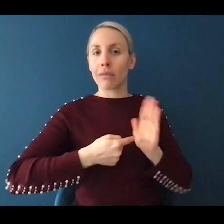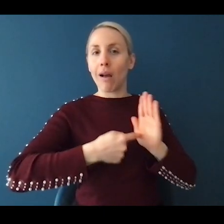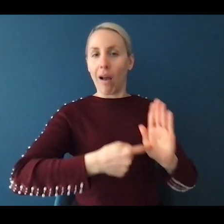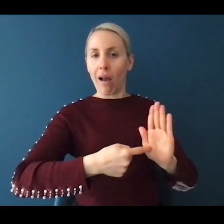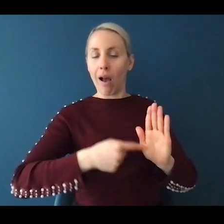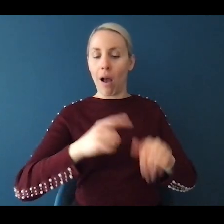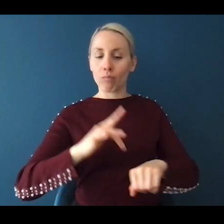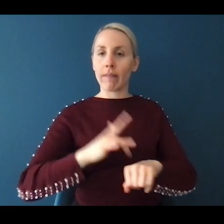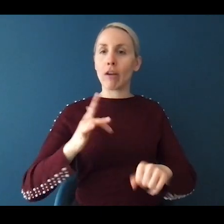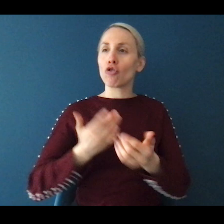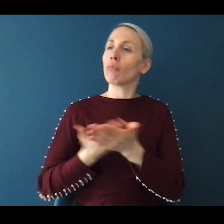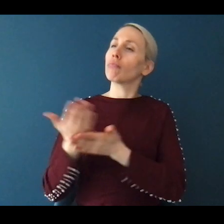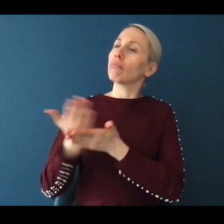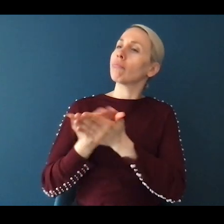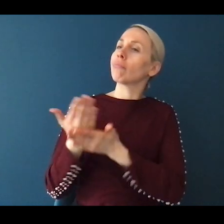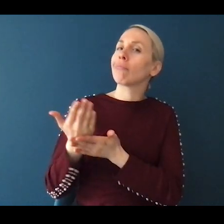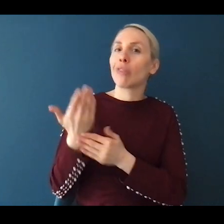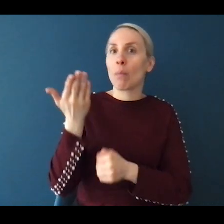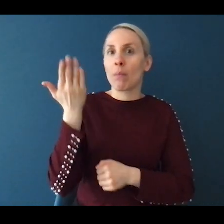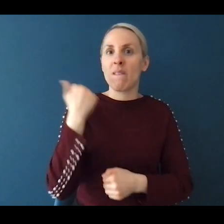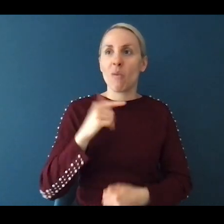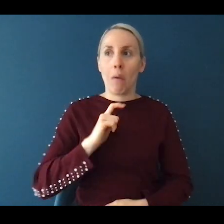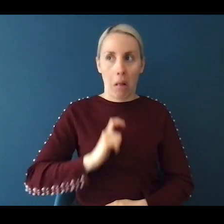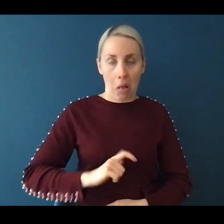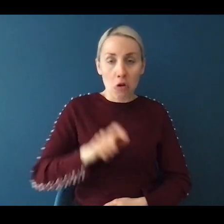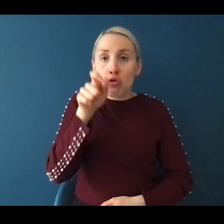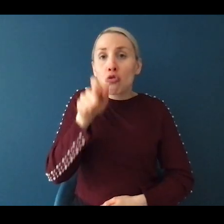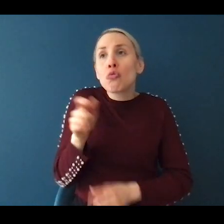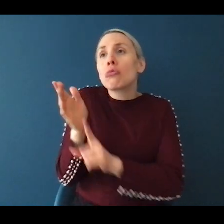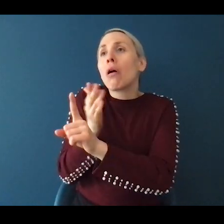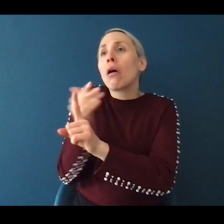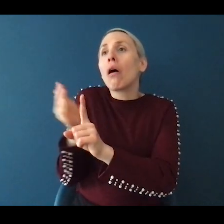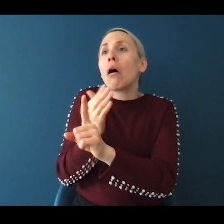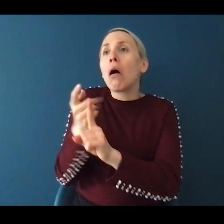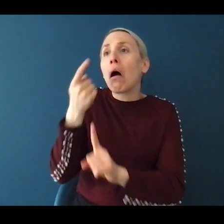and it opened conversations that feel felt much more professional I didn't feel like